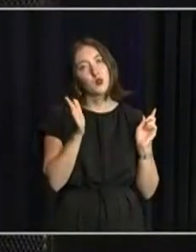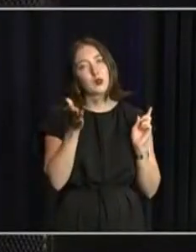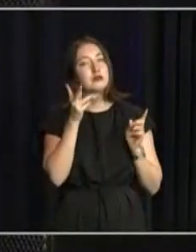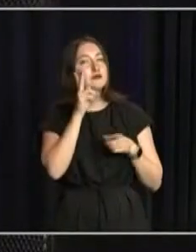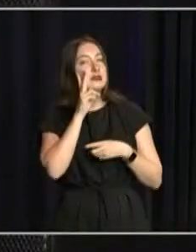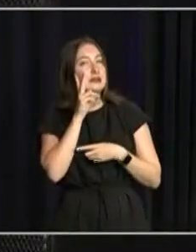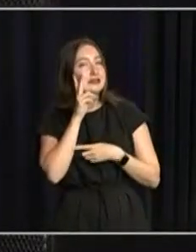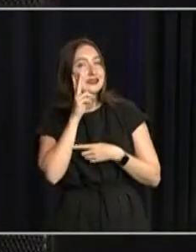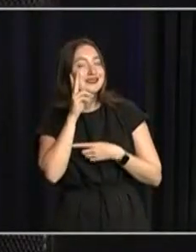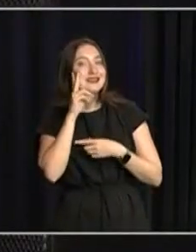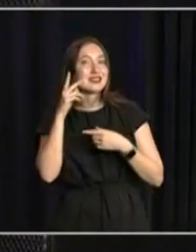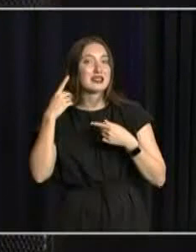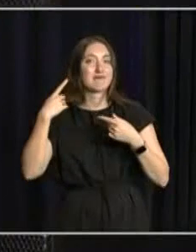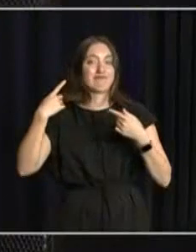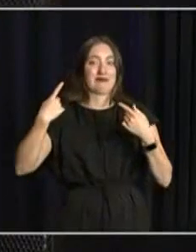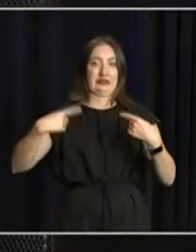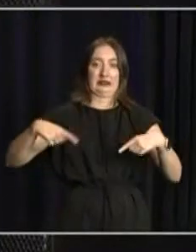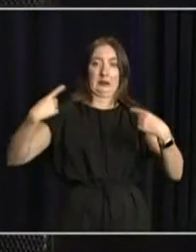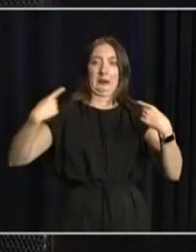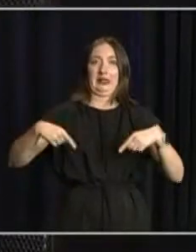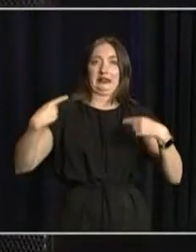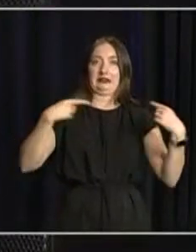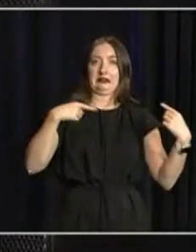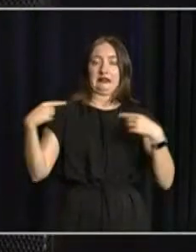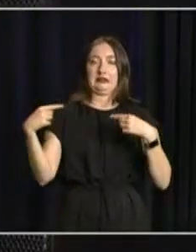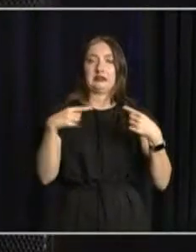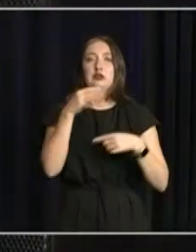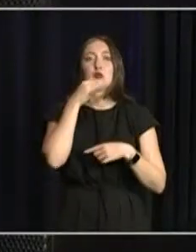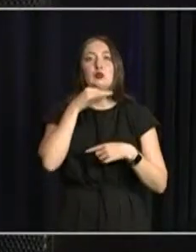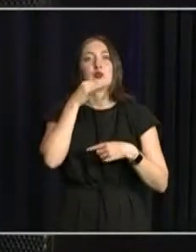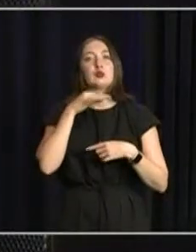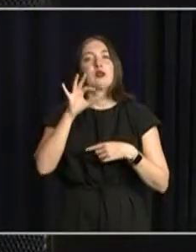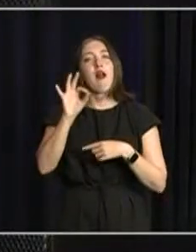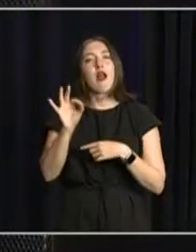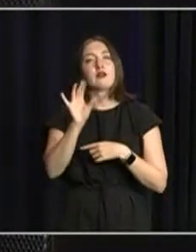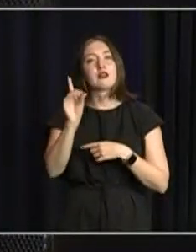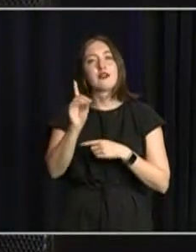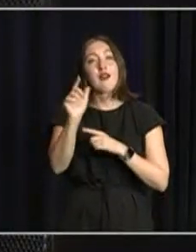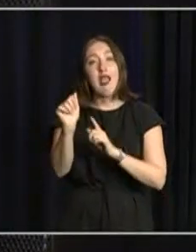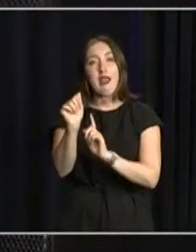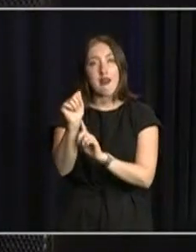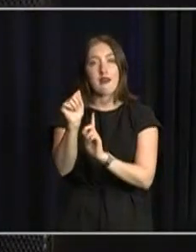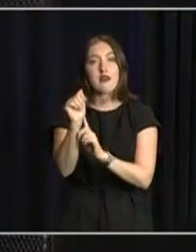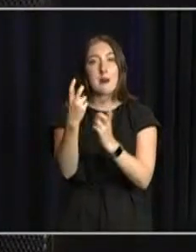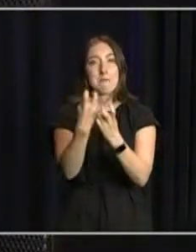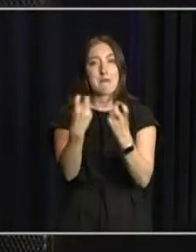happens in front of the FDA panel and that I think that might answer